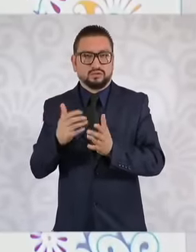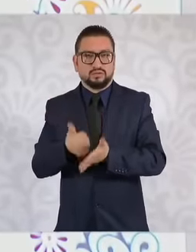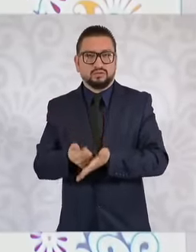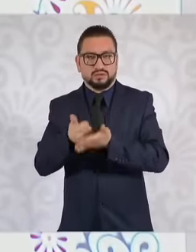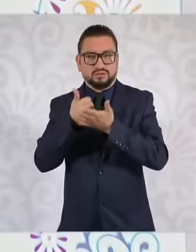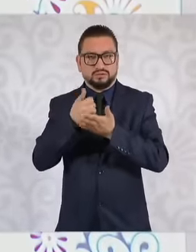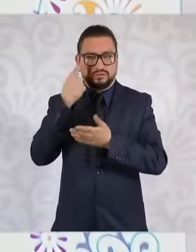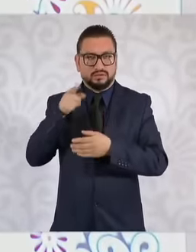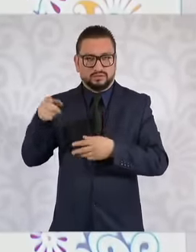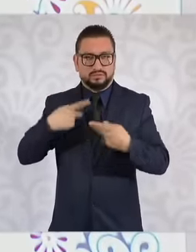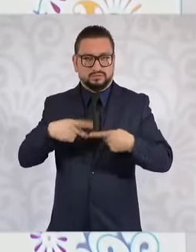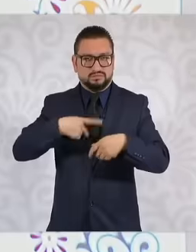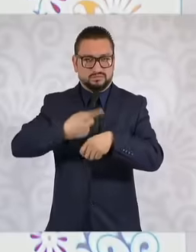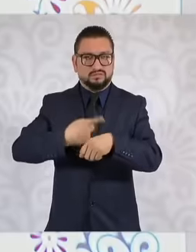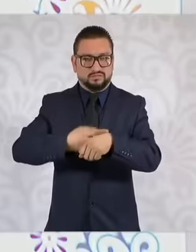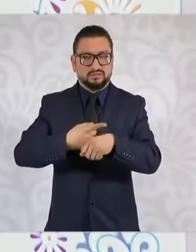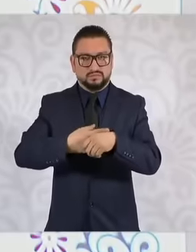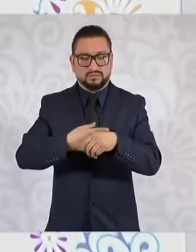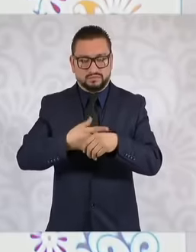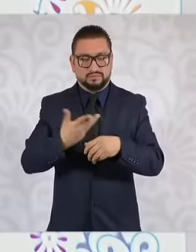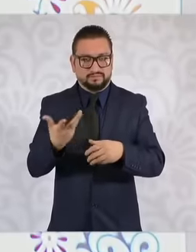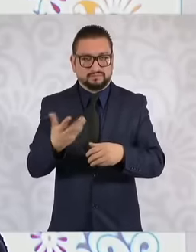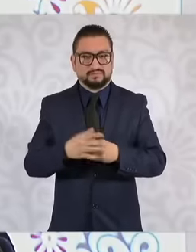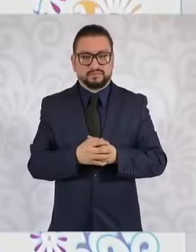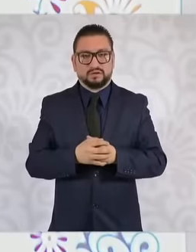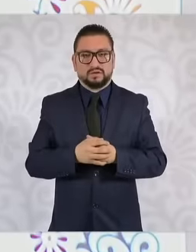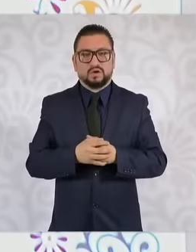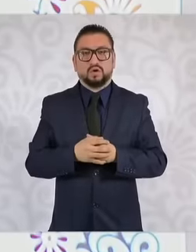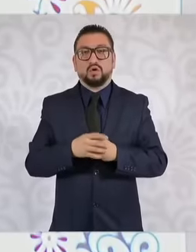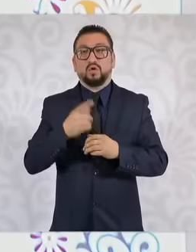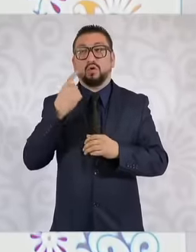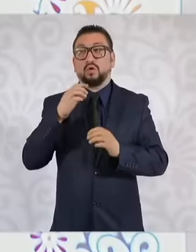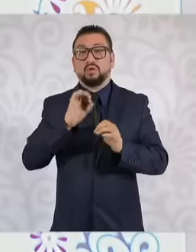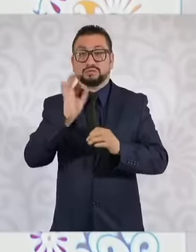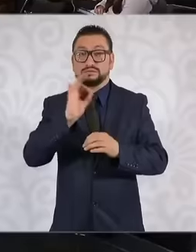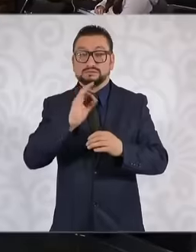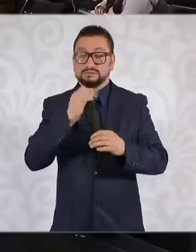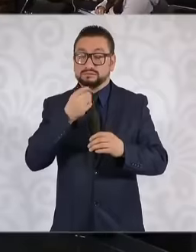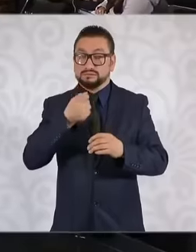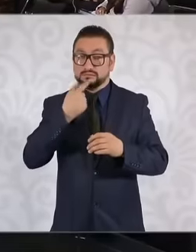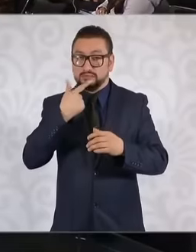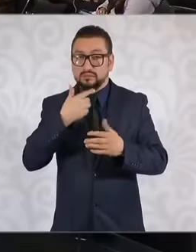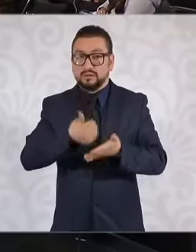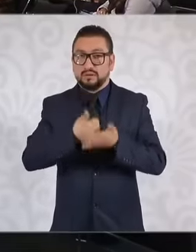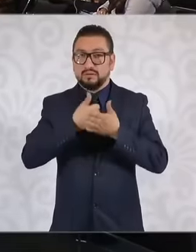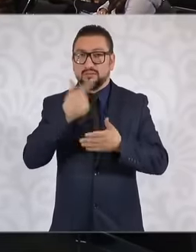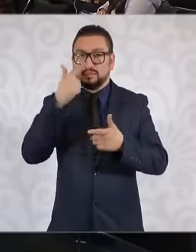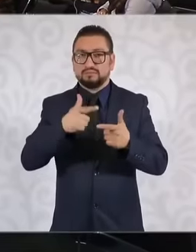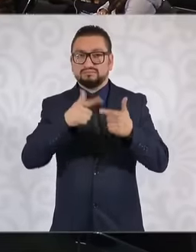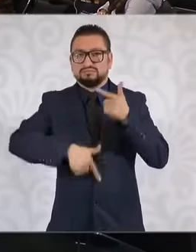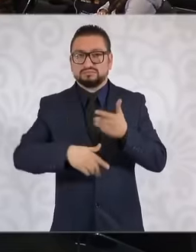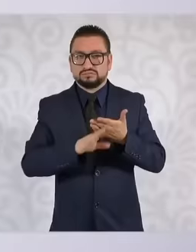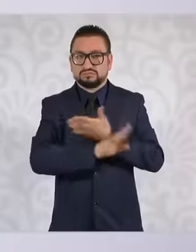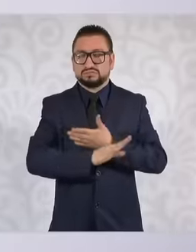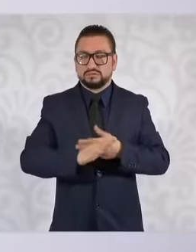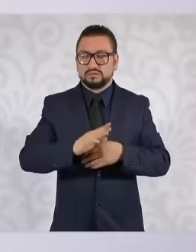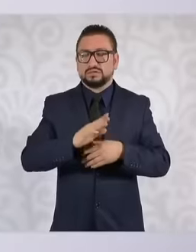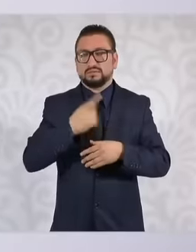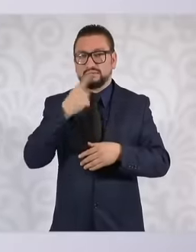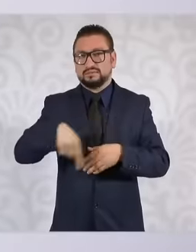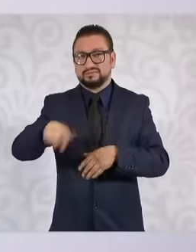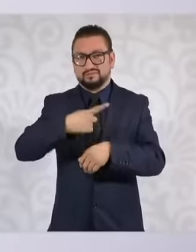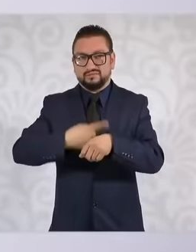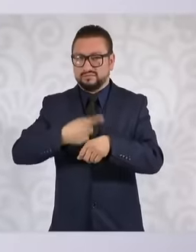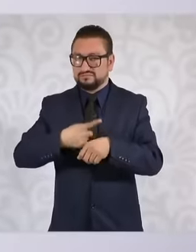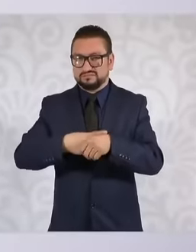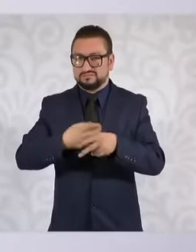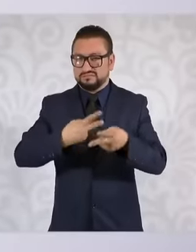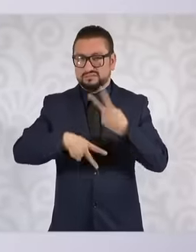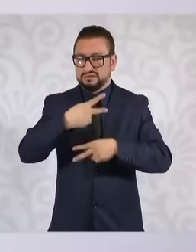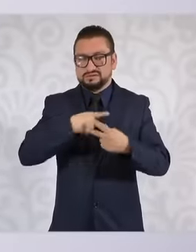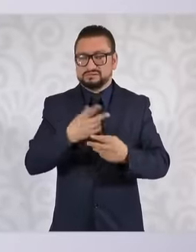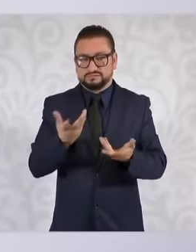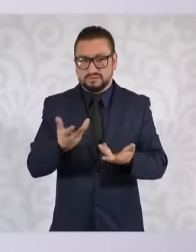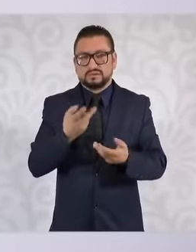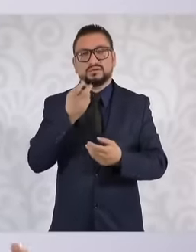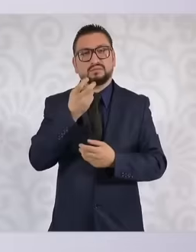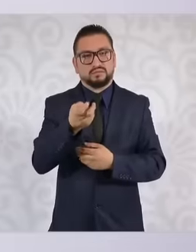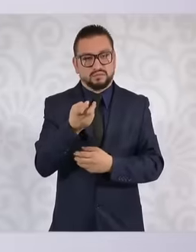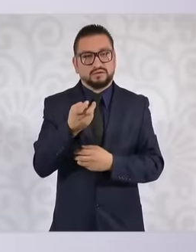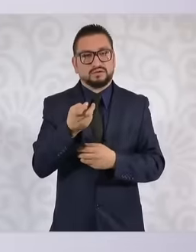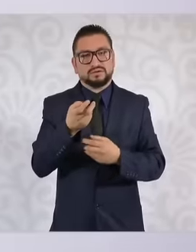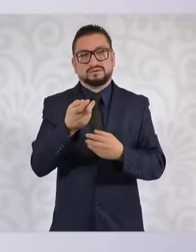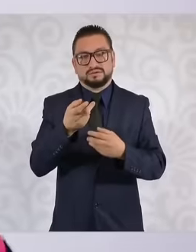the sick person, to prevent any disease, then additionally, since